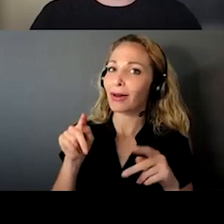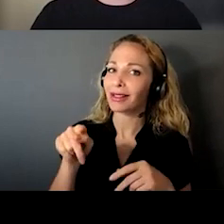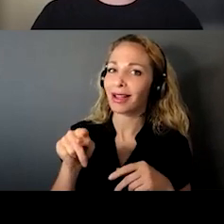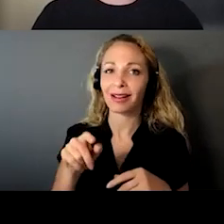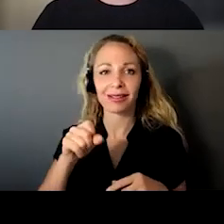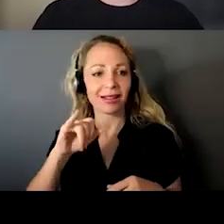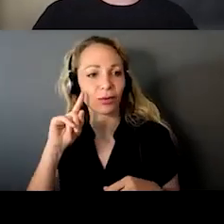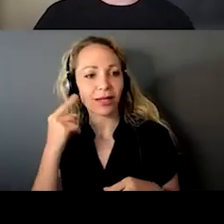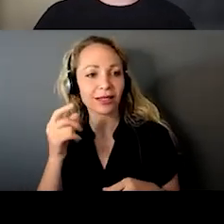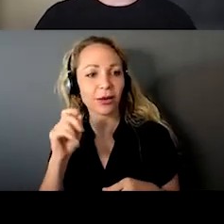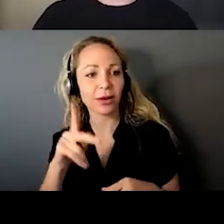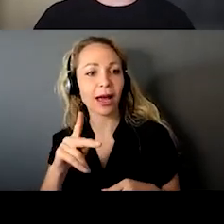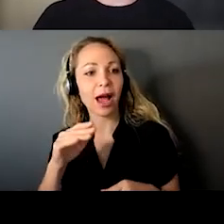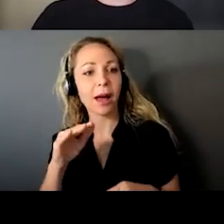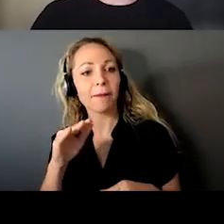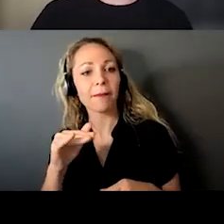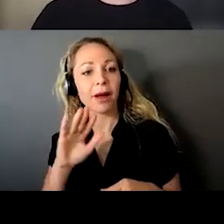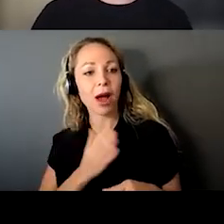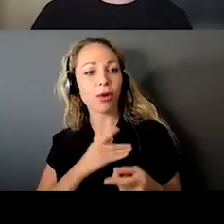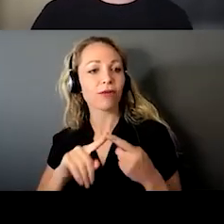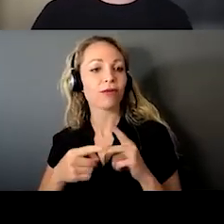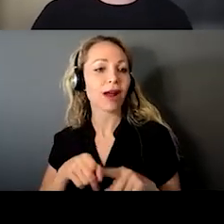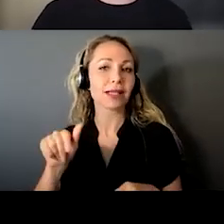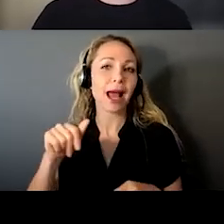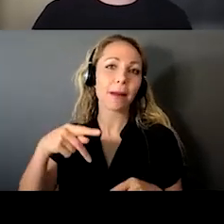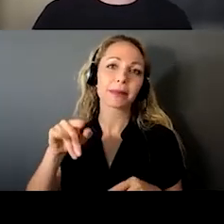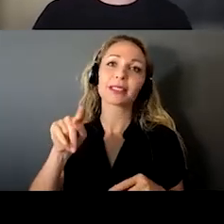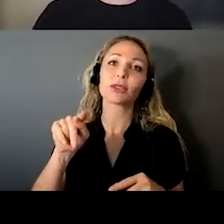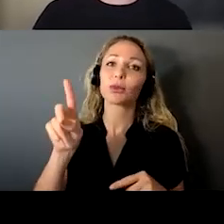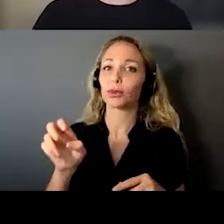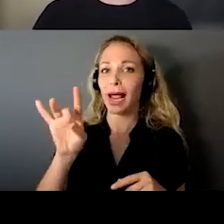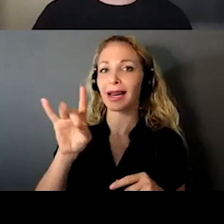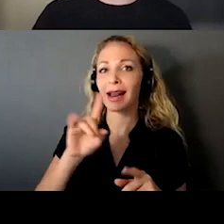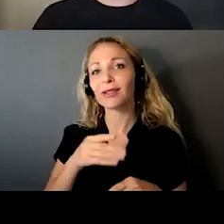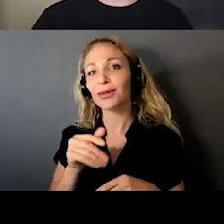OUR FRIENDS AT A8 ANSWERED A FEW QUESTIONS AND PUT THEM BACK IN HERE BECAUSE WHY NOT.